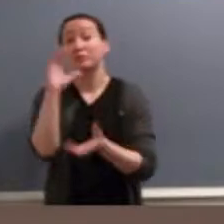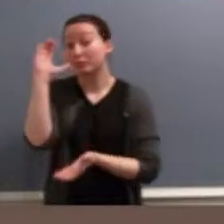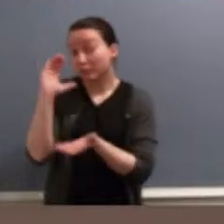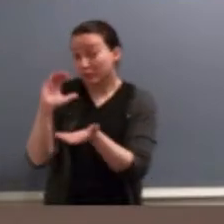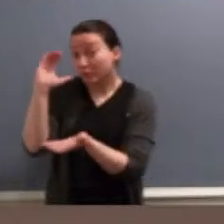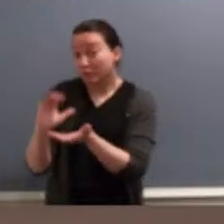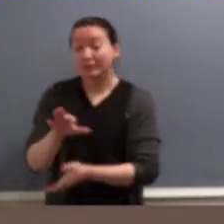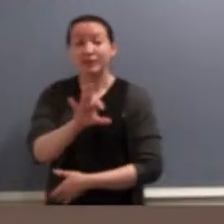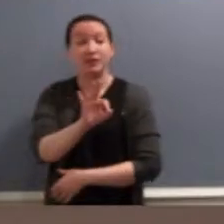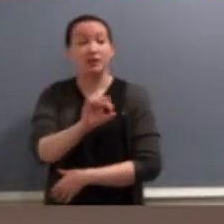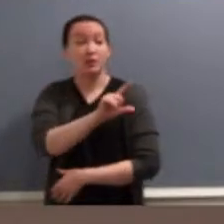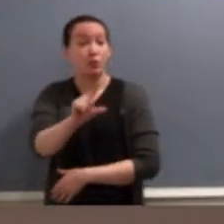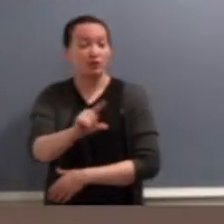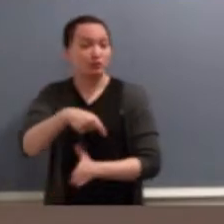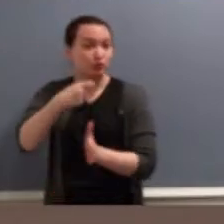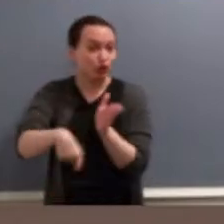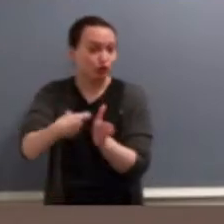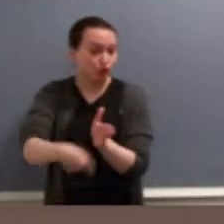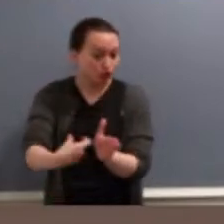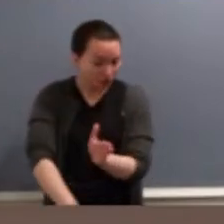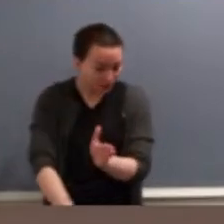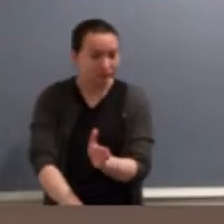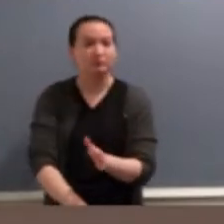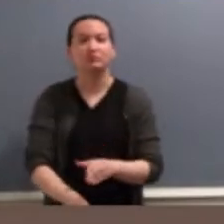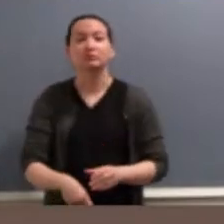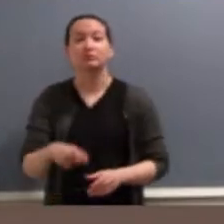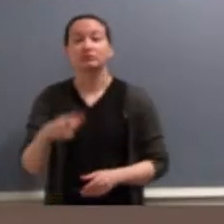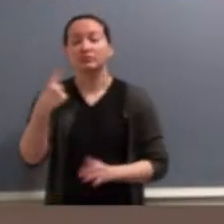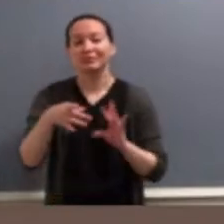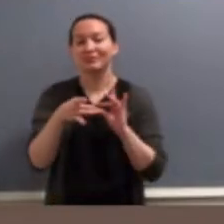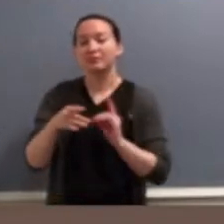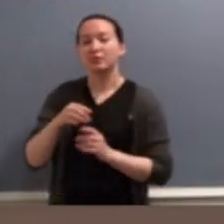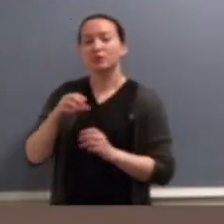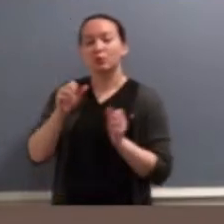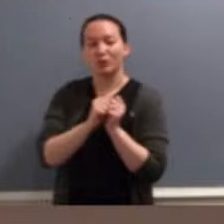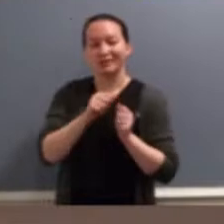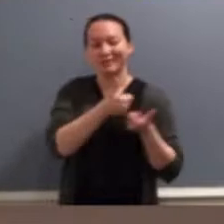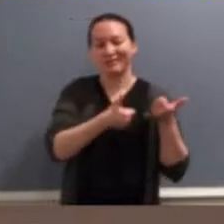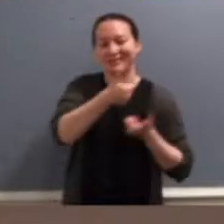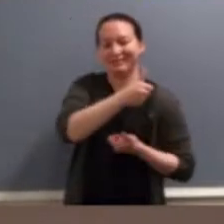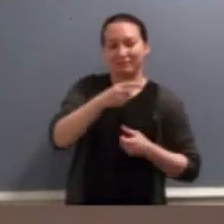in 9-1-1 charges something I've talked to Mr Aluotto about over the years he's talked to